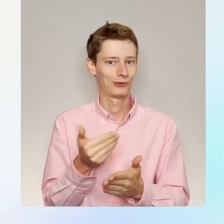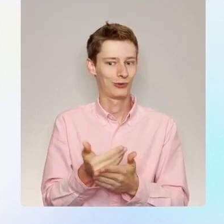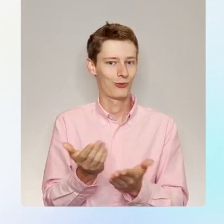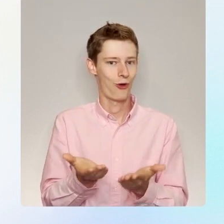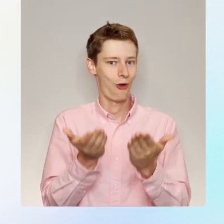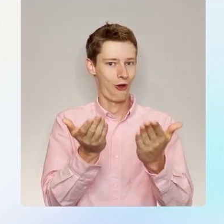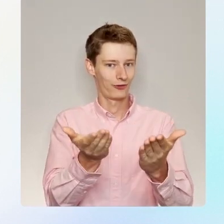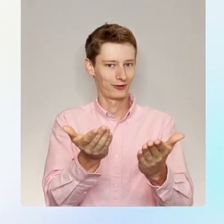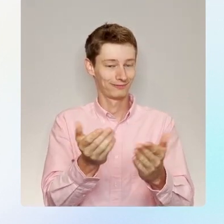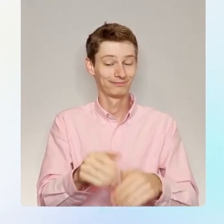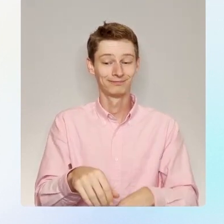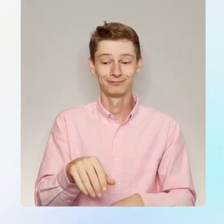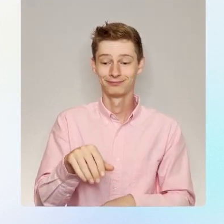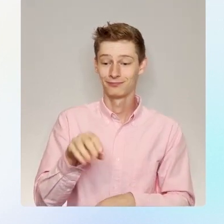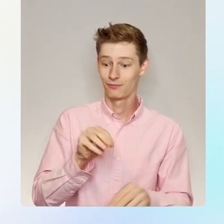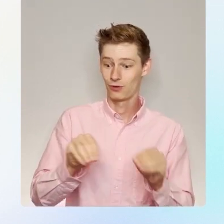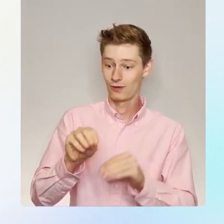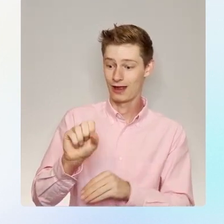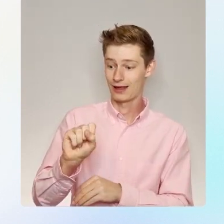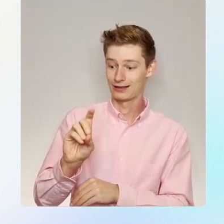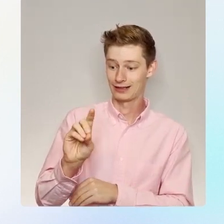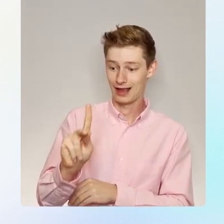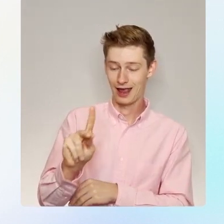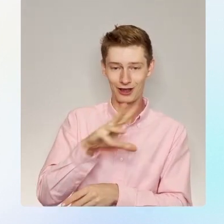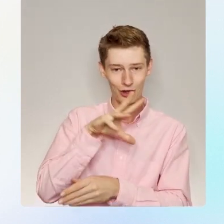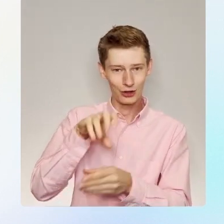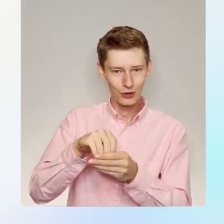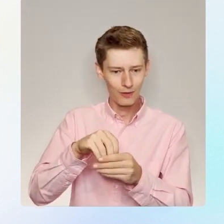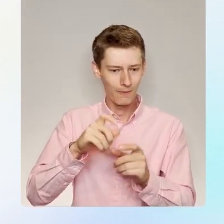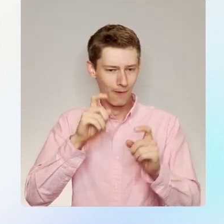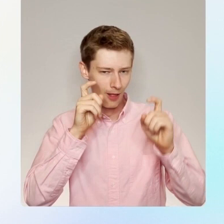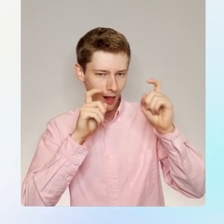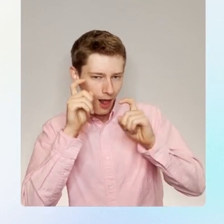of our movement and natural expression capabilities,